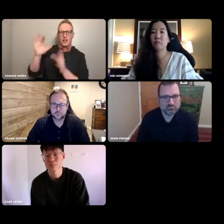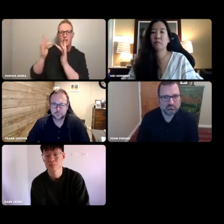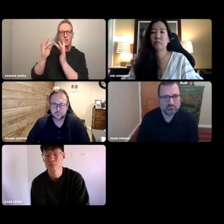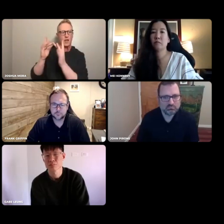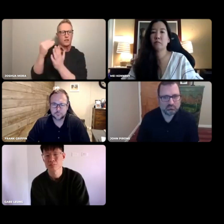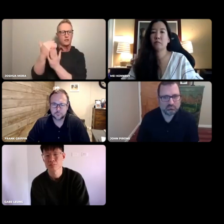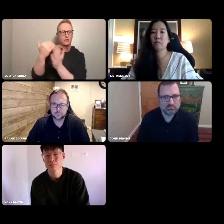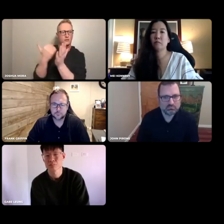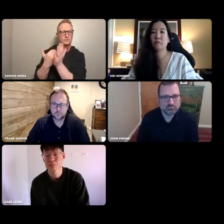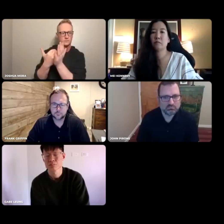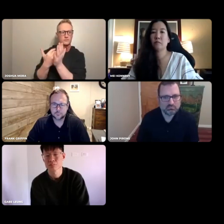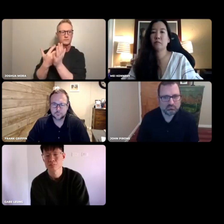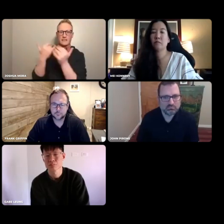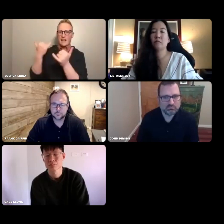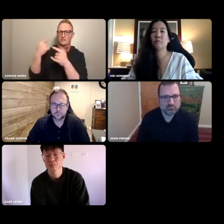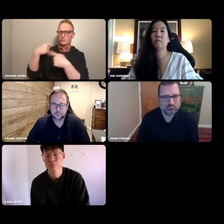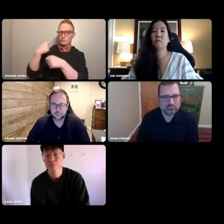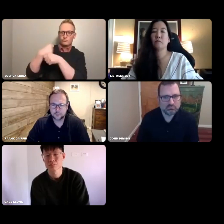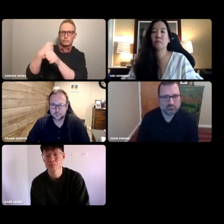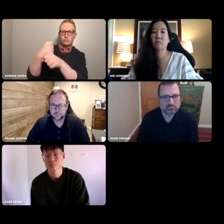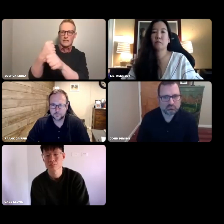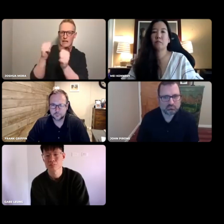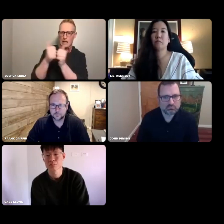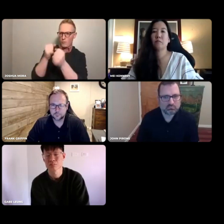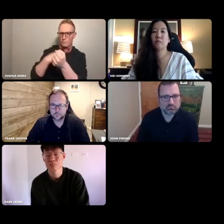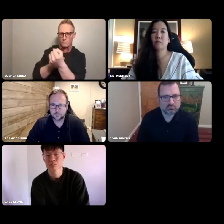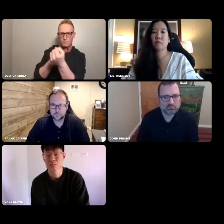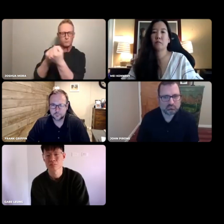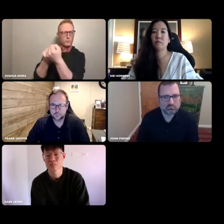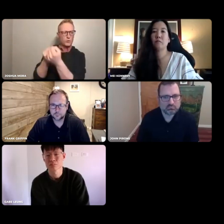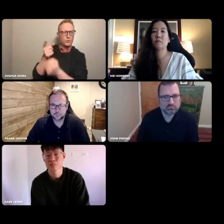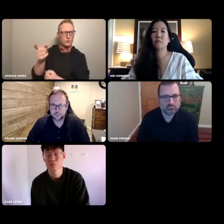to mainstreamed students on their online courses?